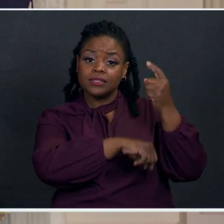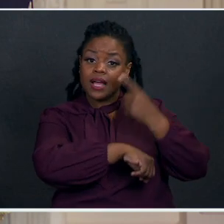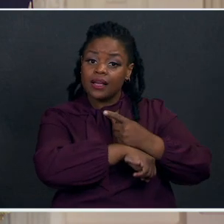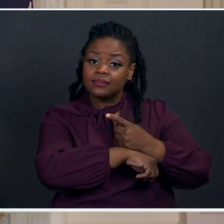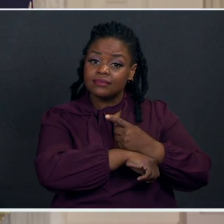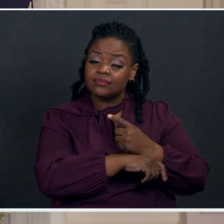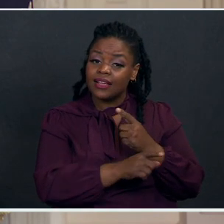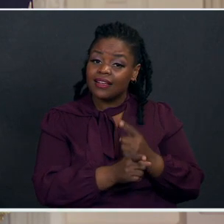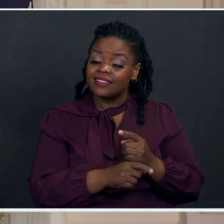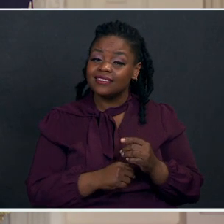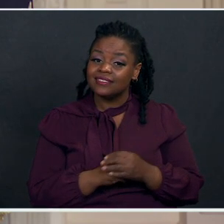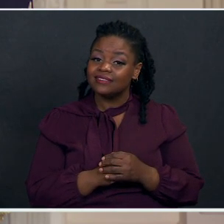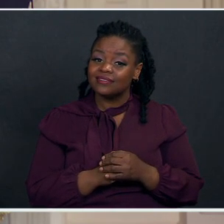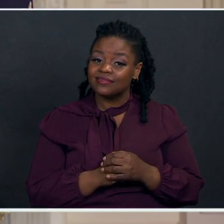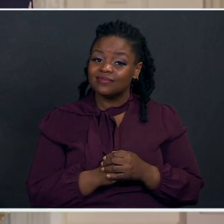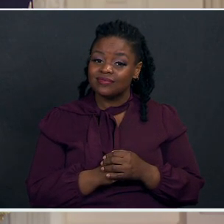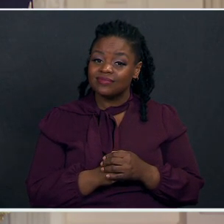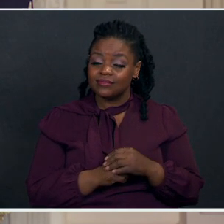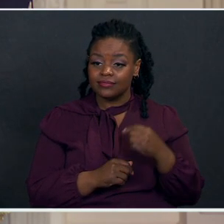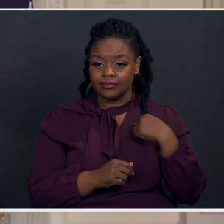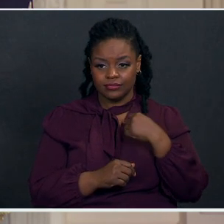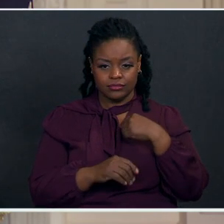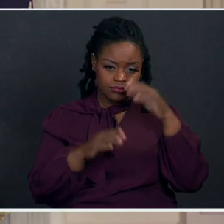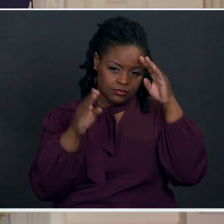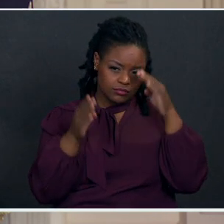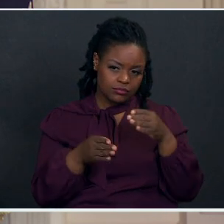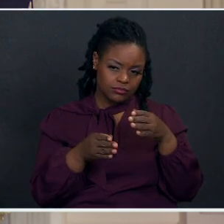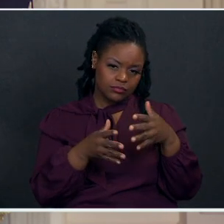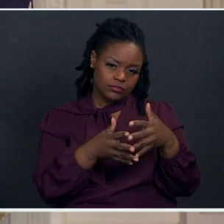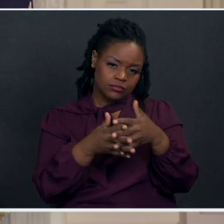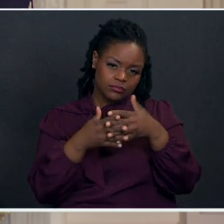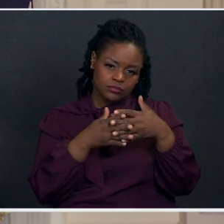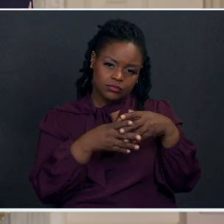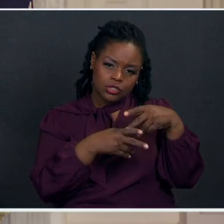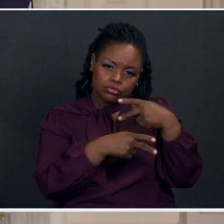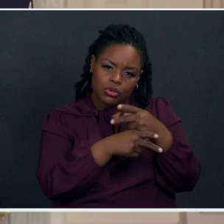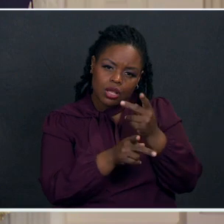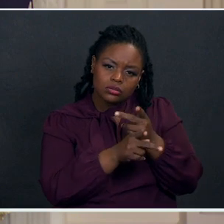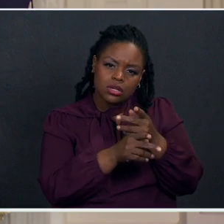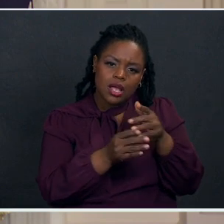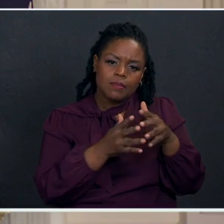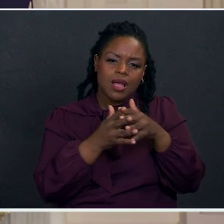American products, American labor. And we're talking about the health of our families and cleaner water,